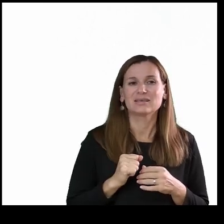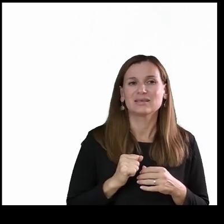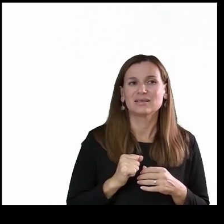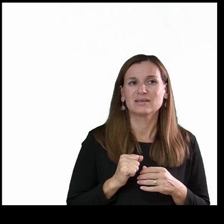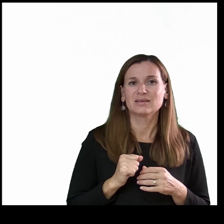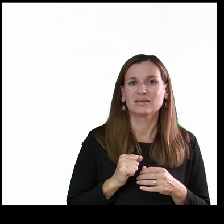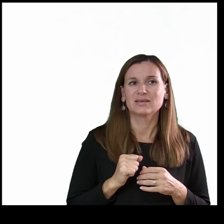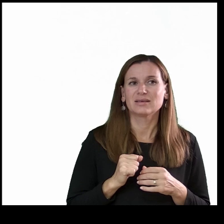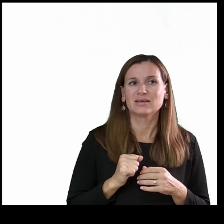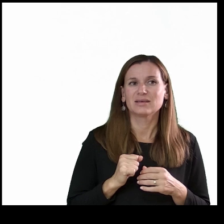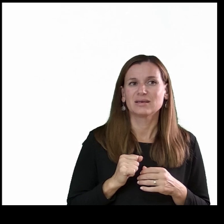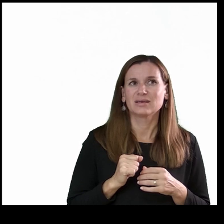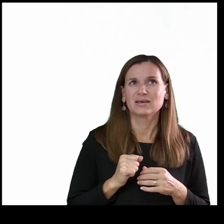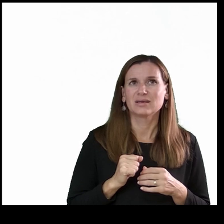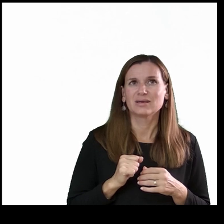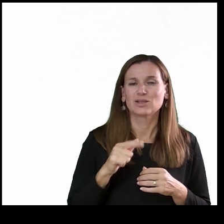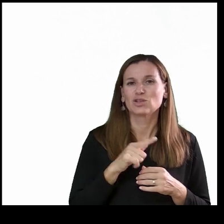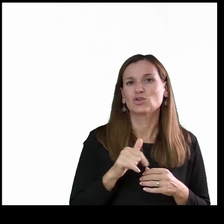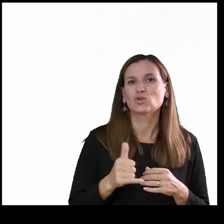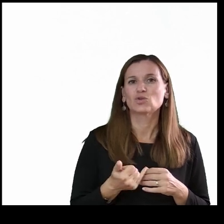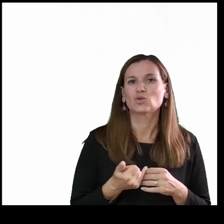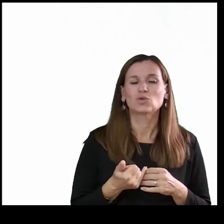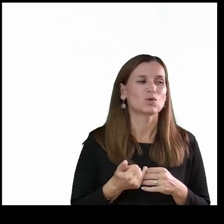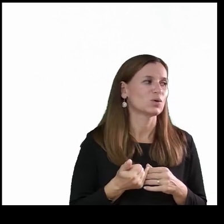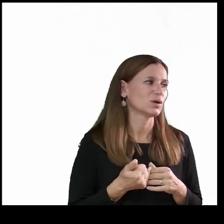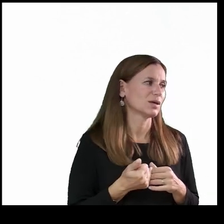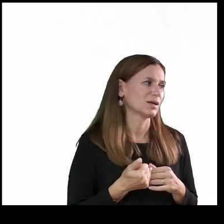from Brown with Apollo programme.